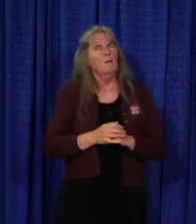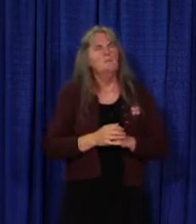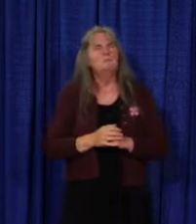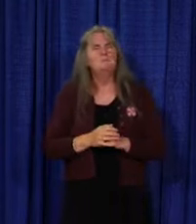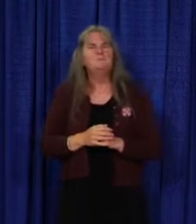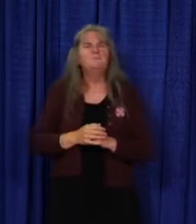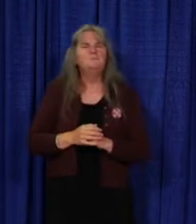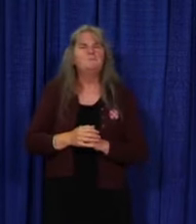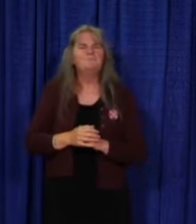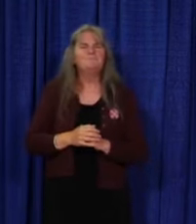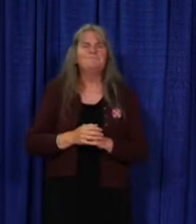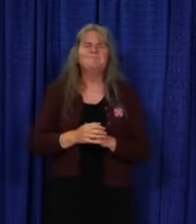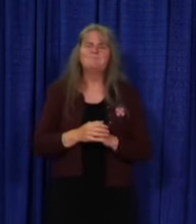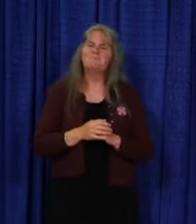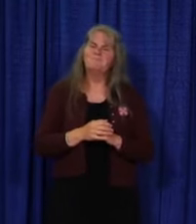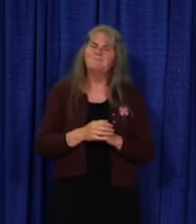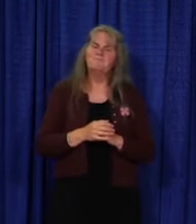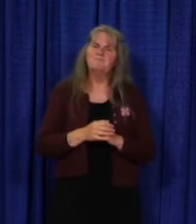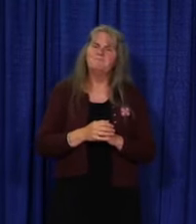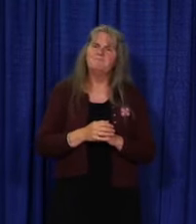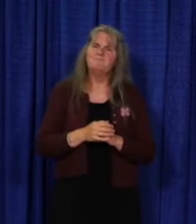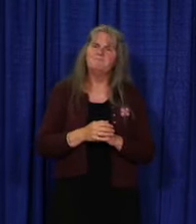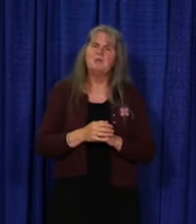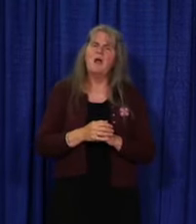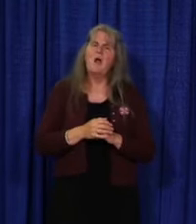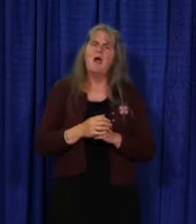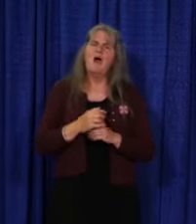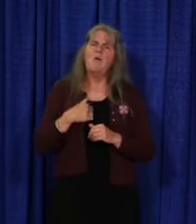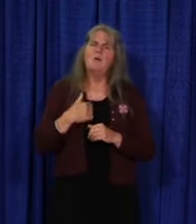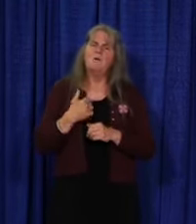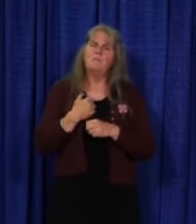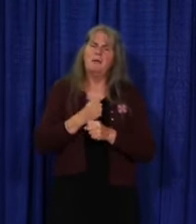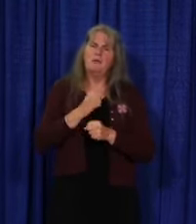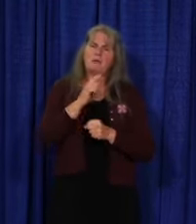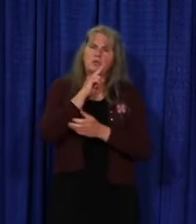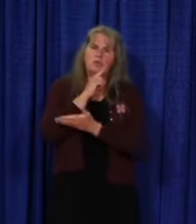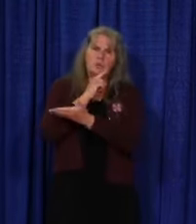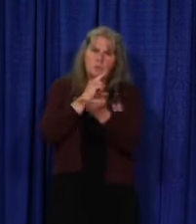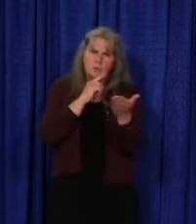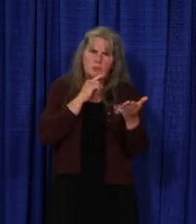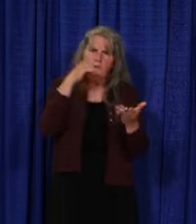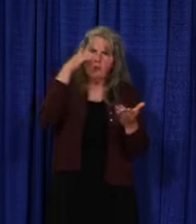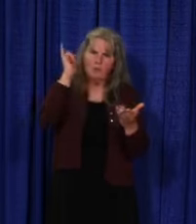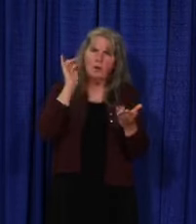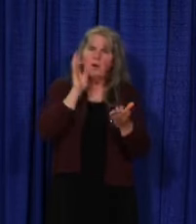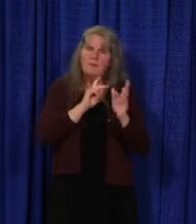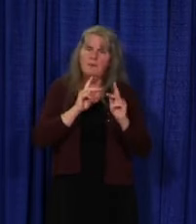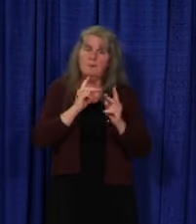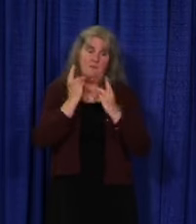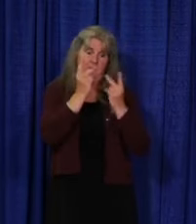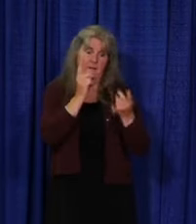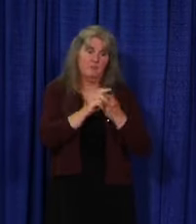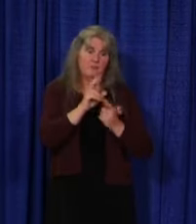I want to make sure that Yukoners who are travelling to Kelowna in particular, that